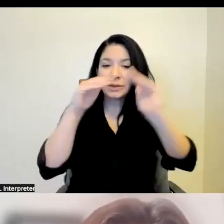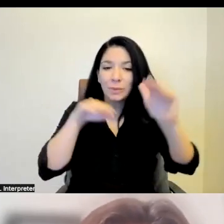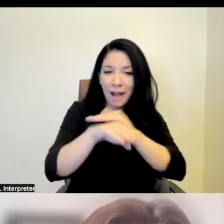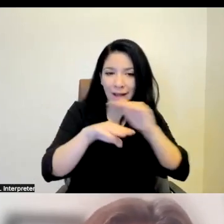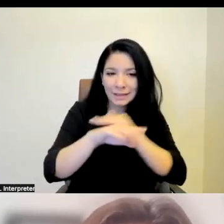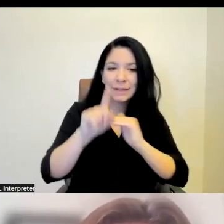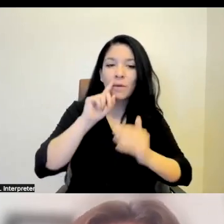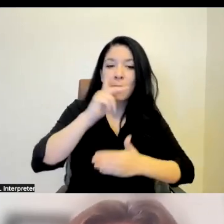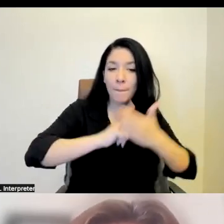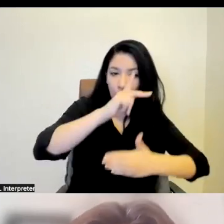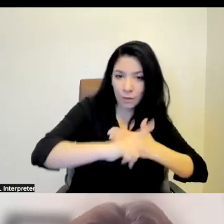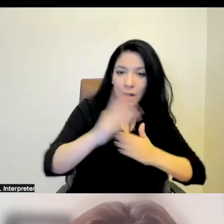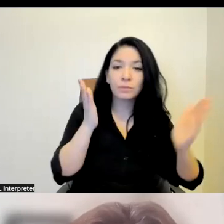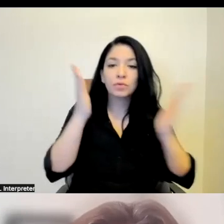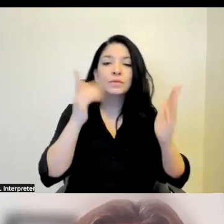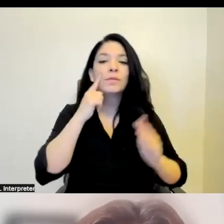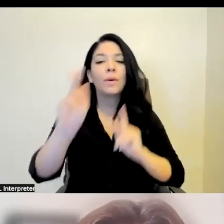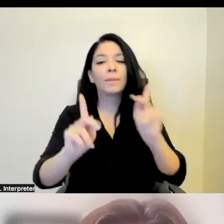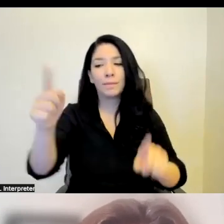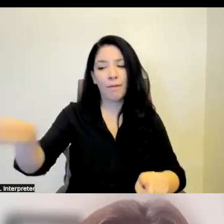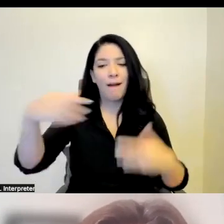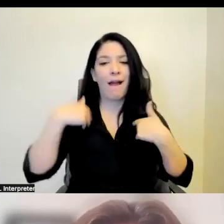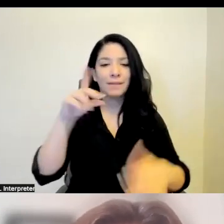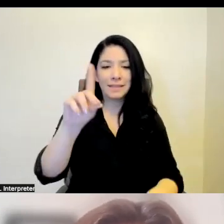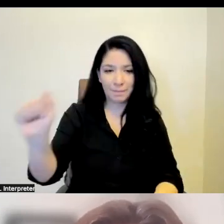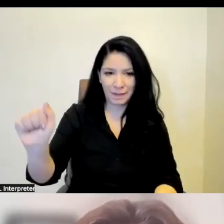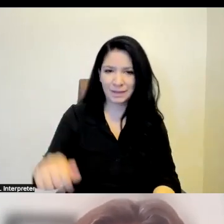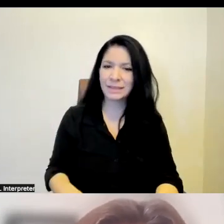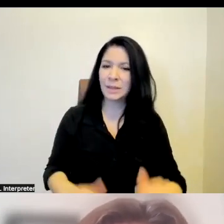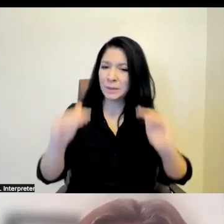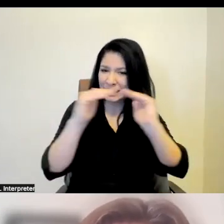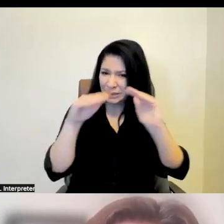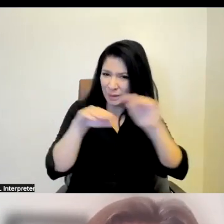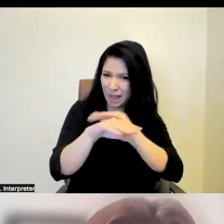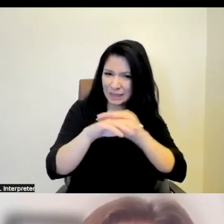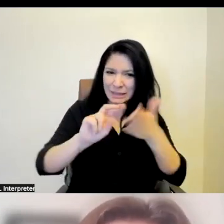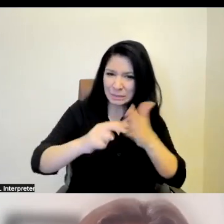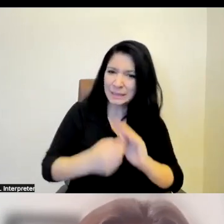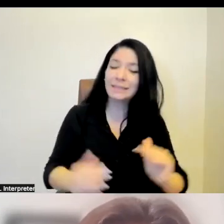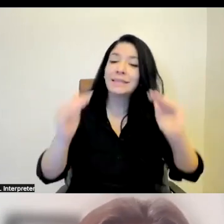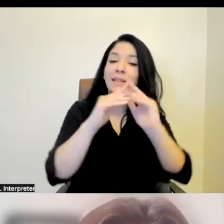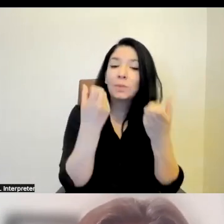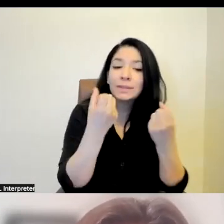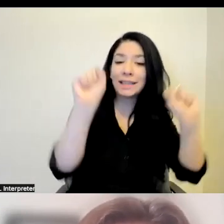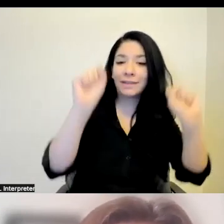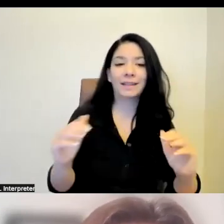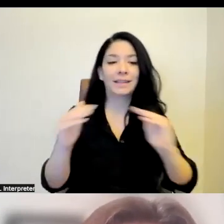with disabilities. And equal access includes equal safety, equal risk. That kind of quality.